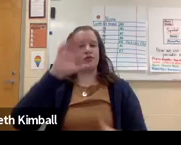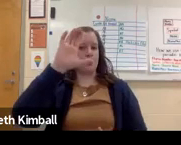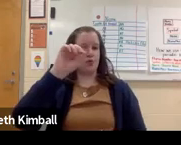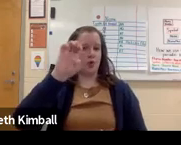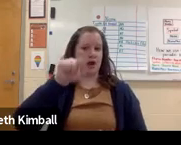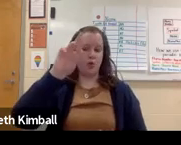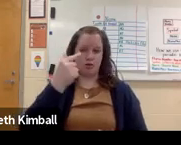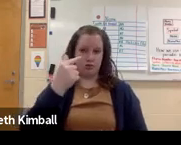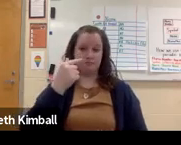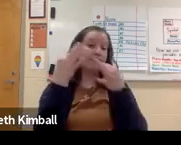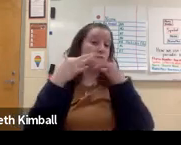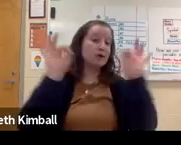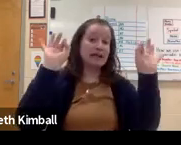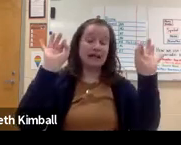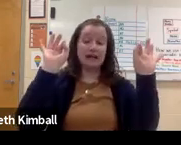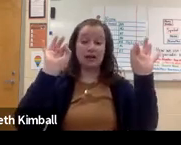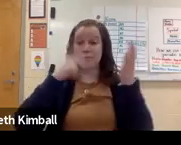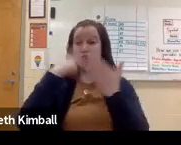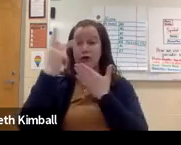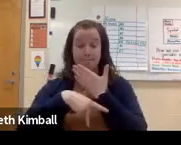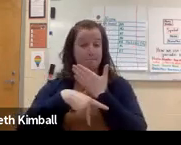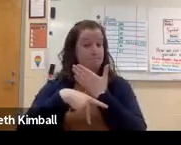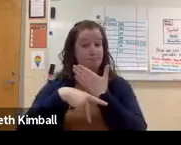The first one is called Code.org,